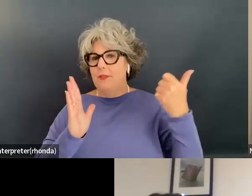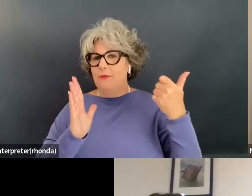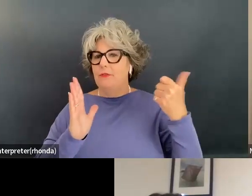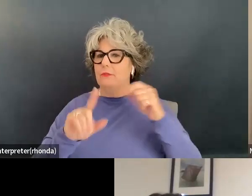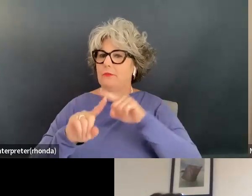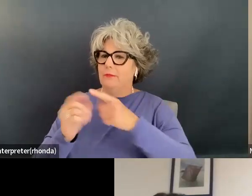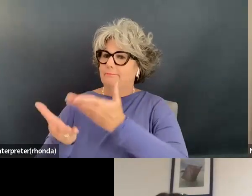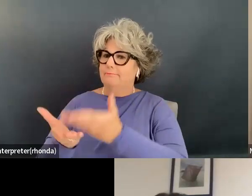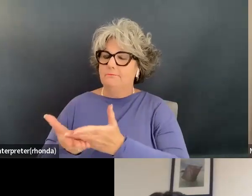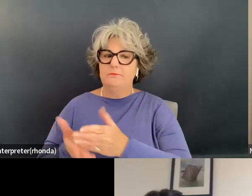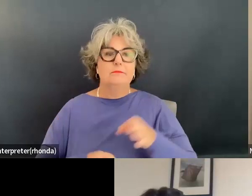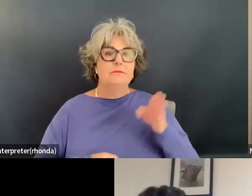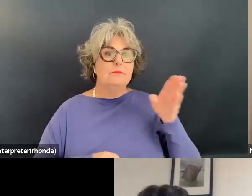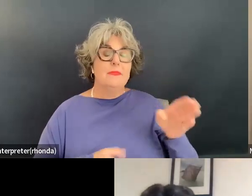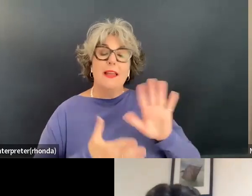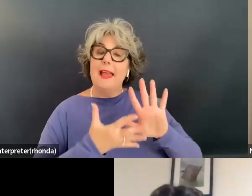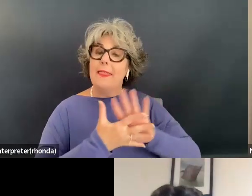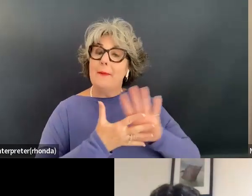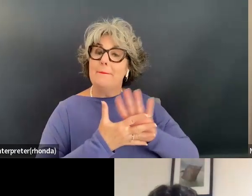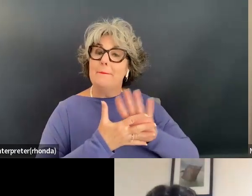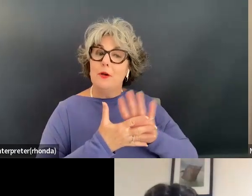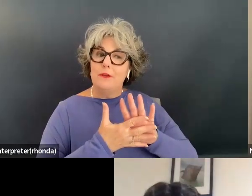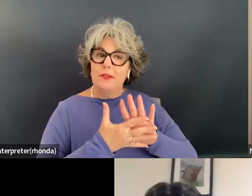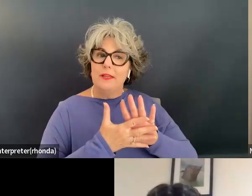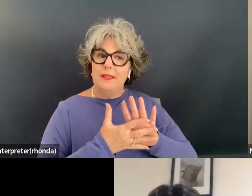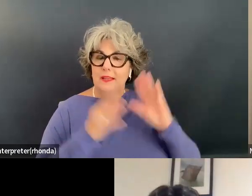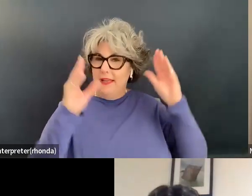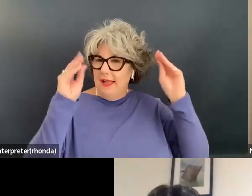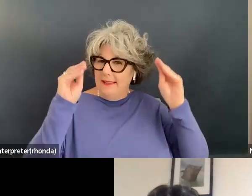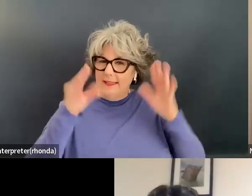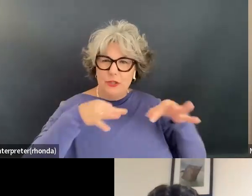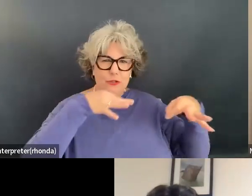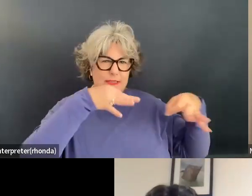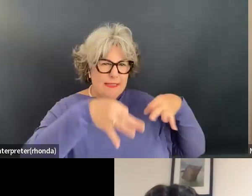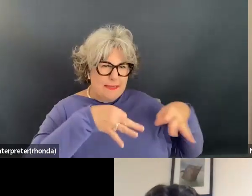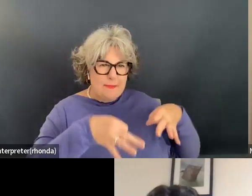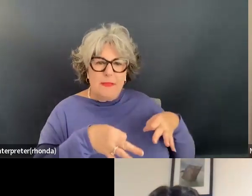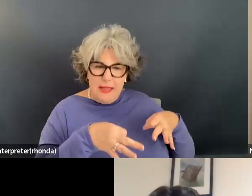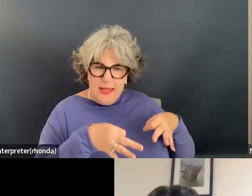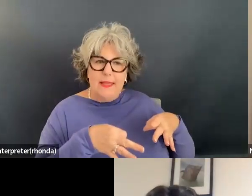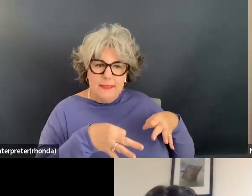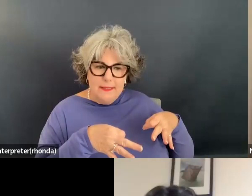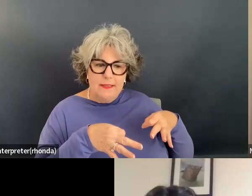Yeah, well, there is a scene in the movie, where a teacher is explaining that to his students